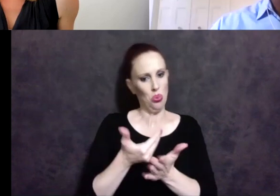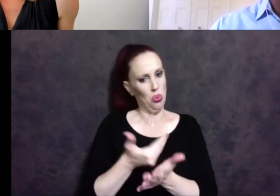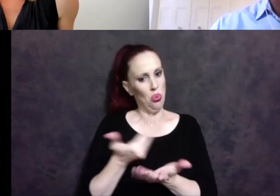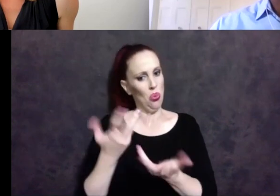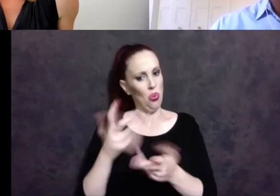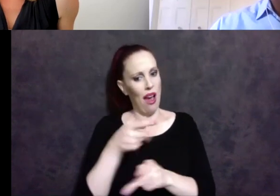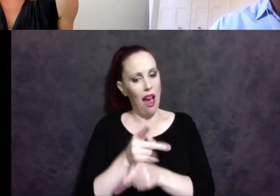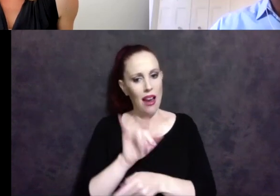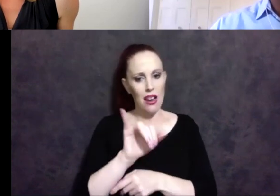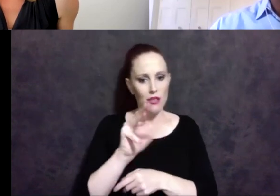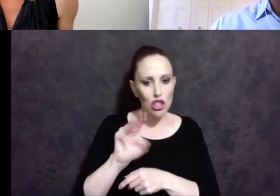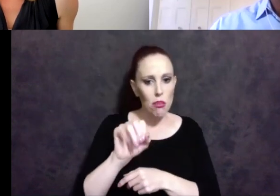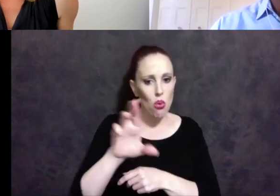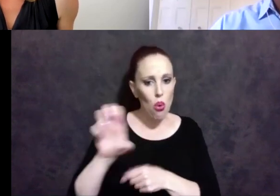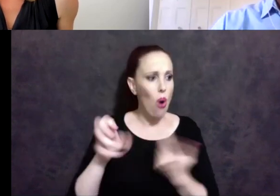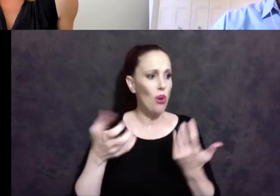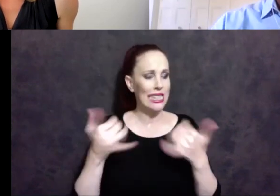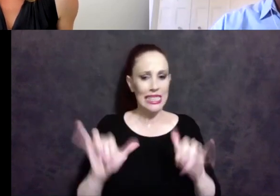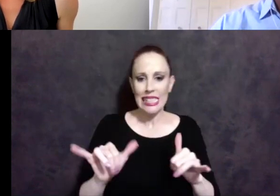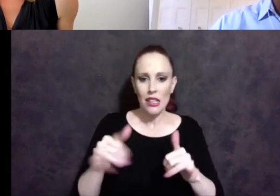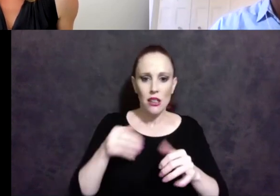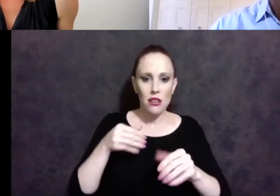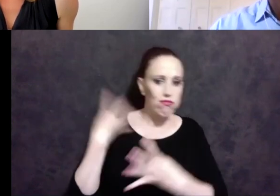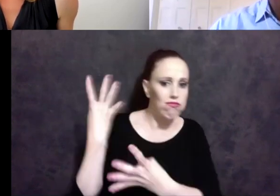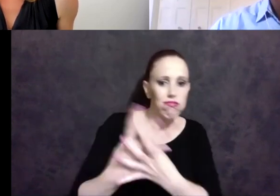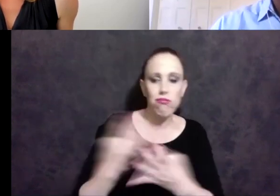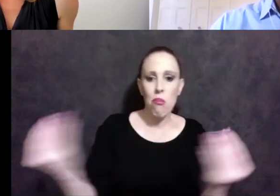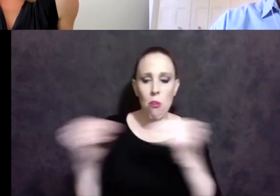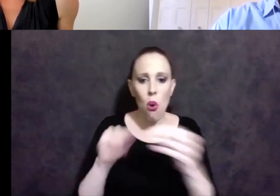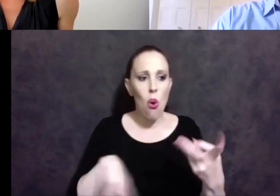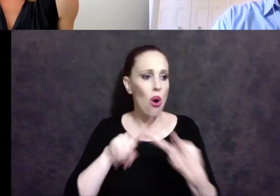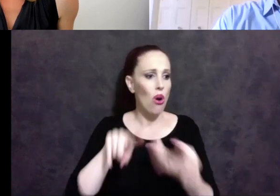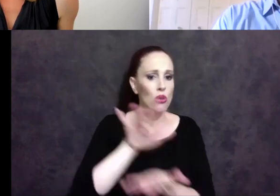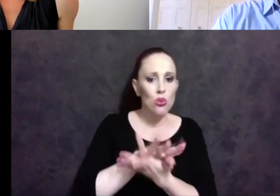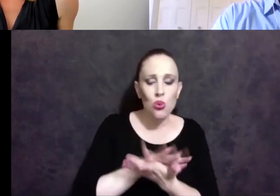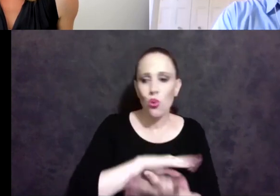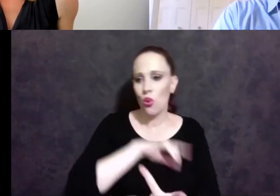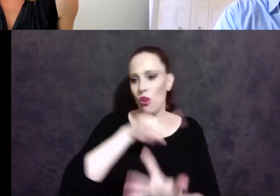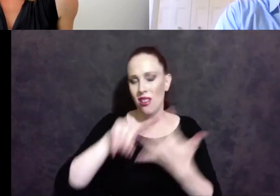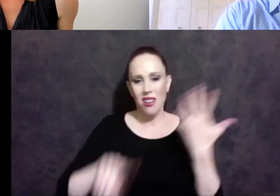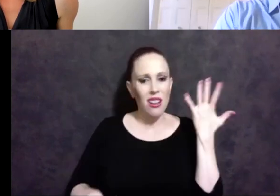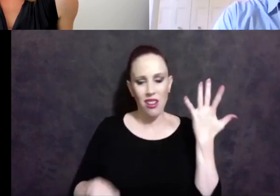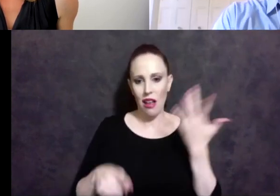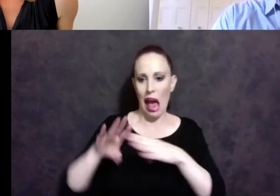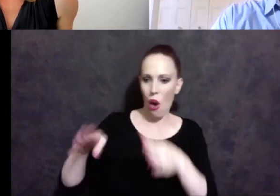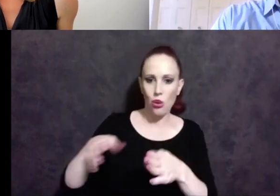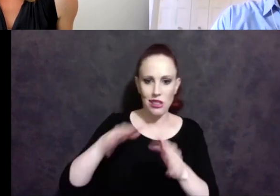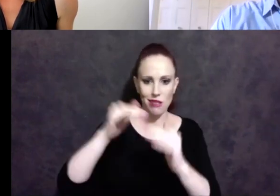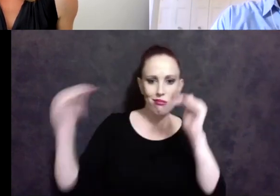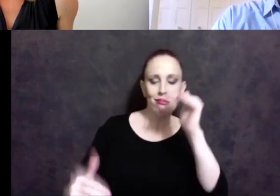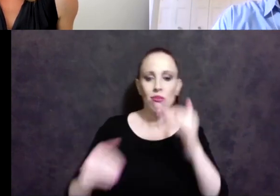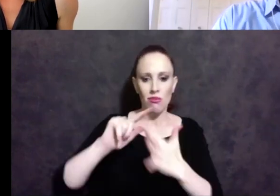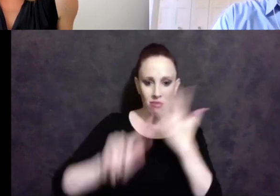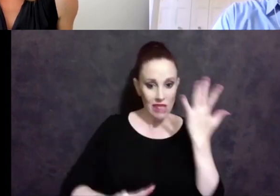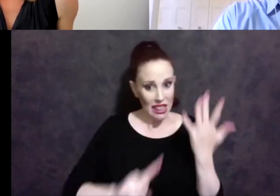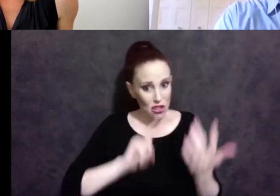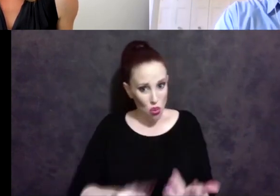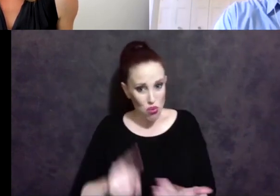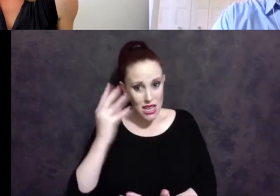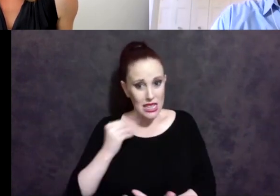care, school to prison pipeline and these are all external experiences that get passed